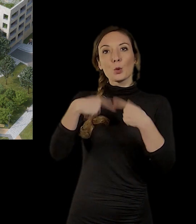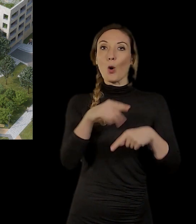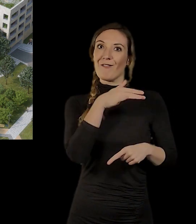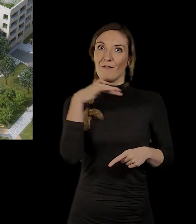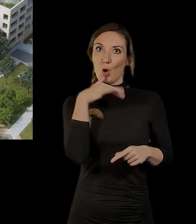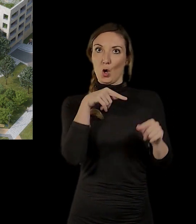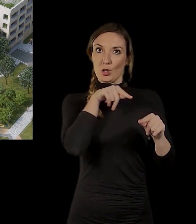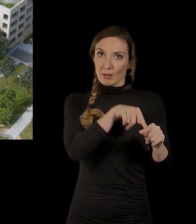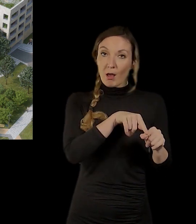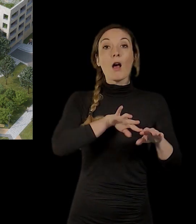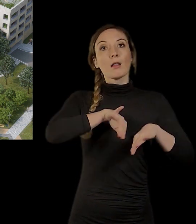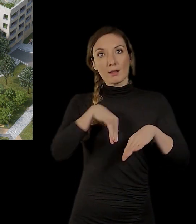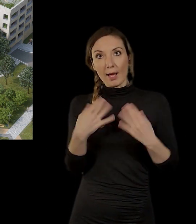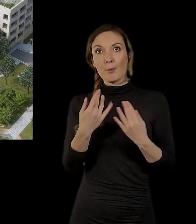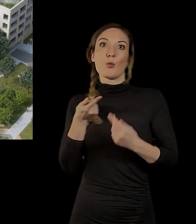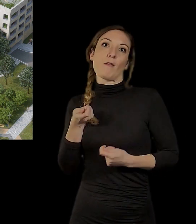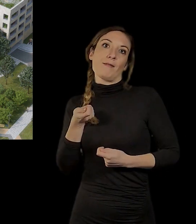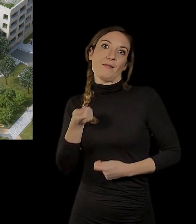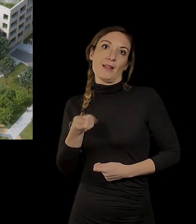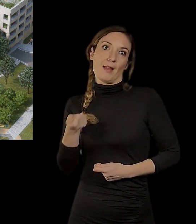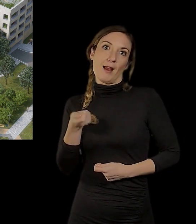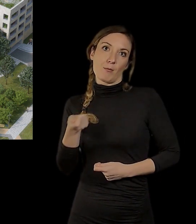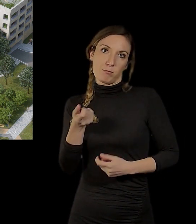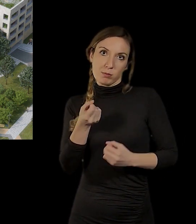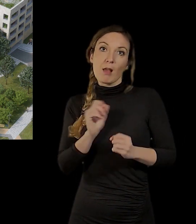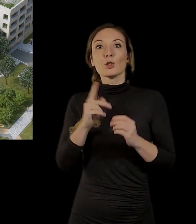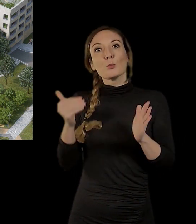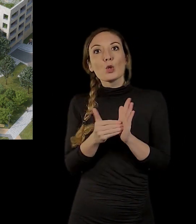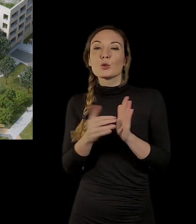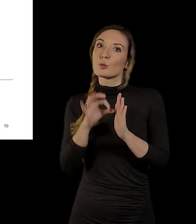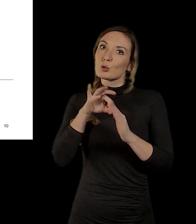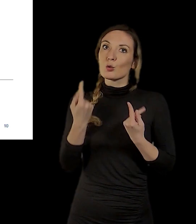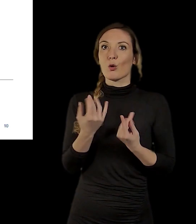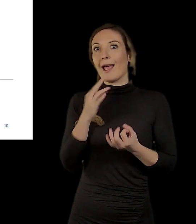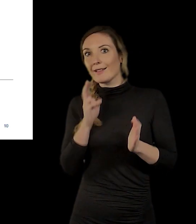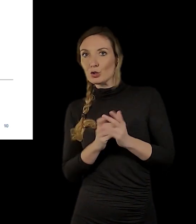our own instructions, we are also preparing for the era of electromobility. And the parking spaces